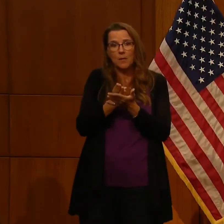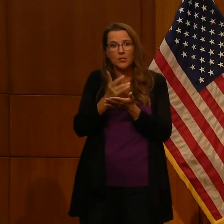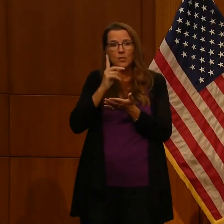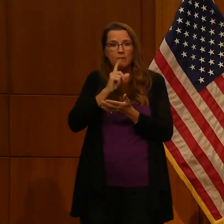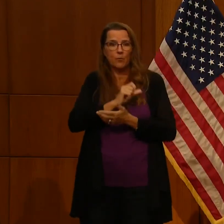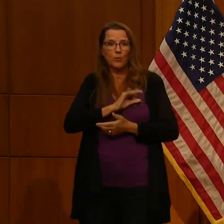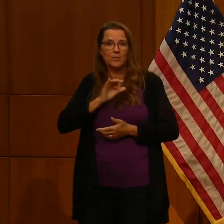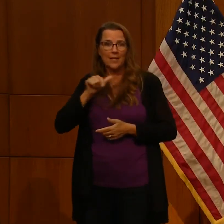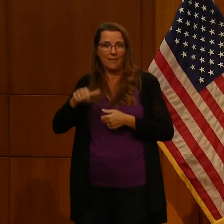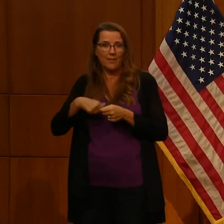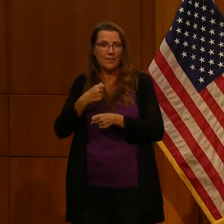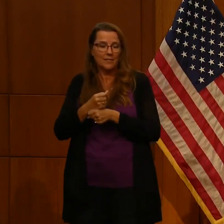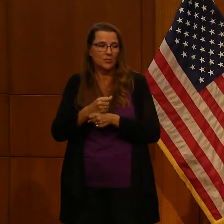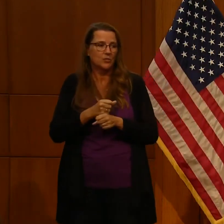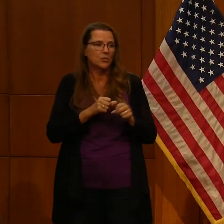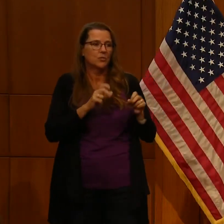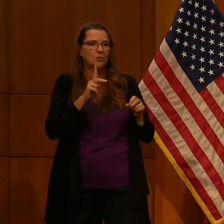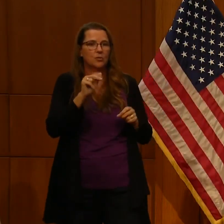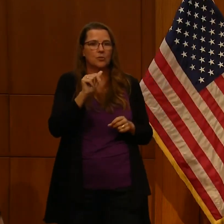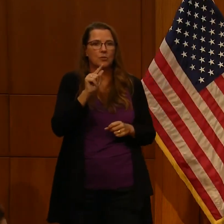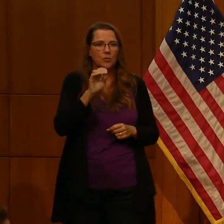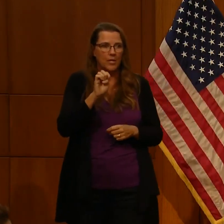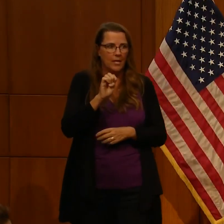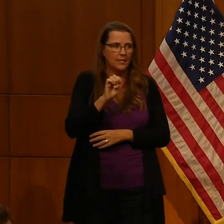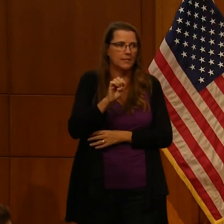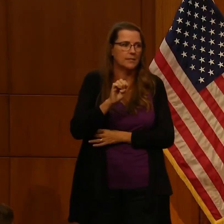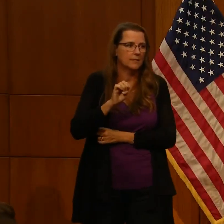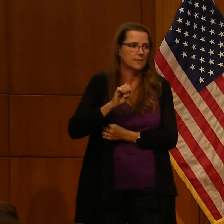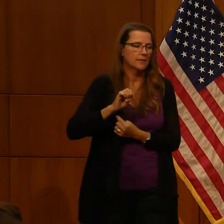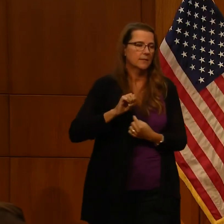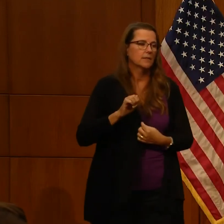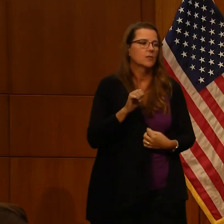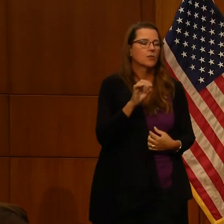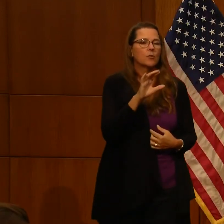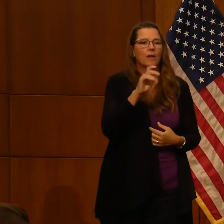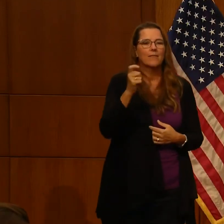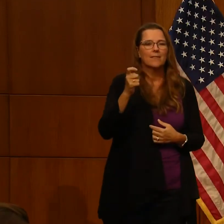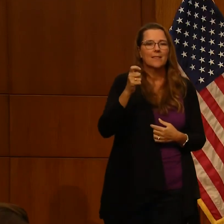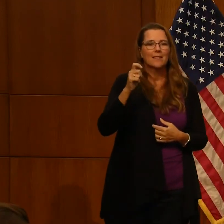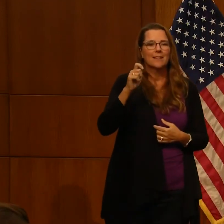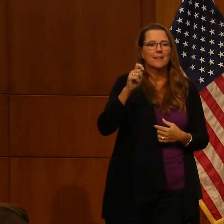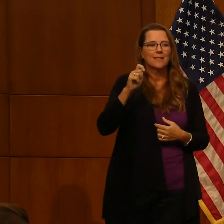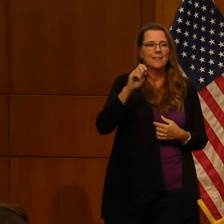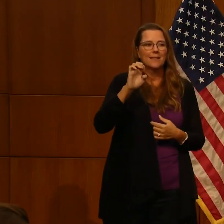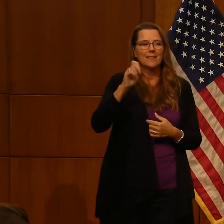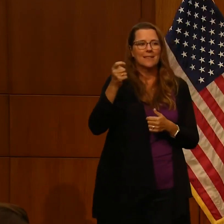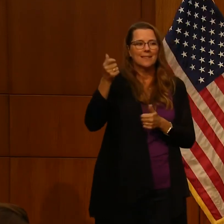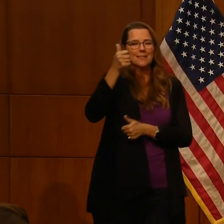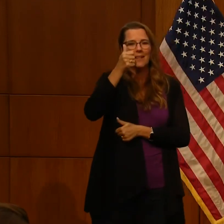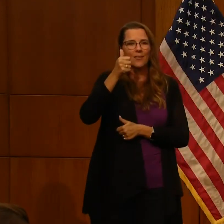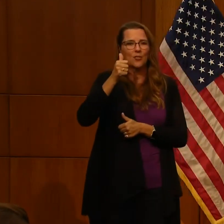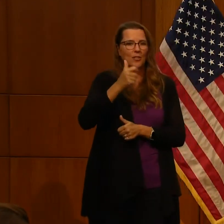BUDGET THAT HAD A 5% INCREASE